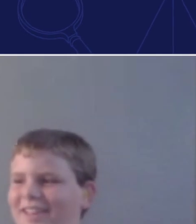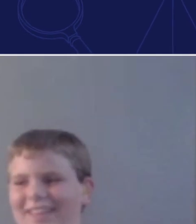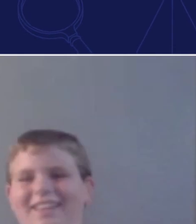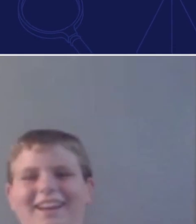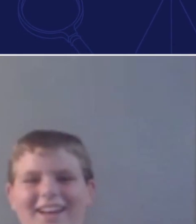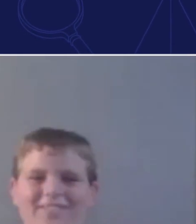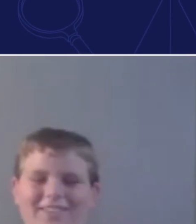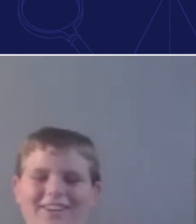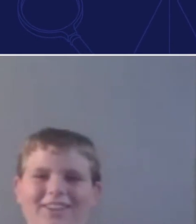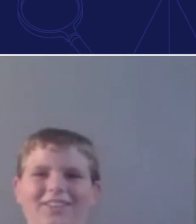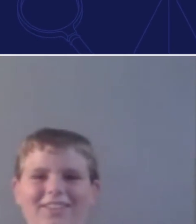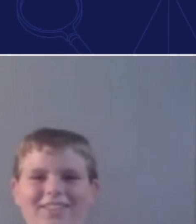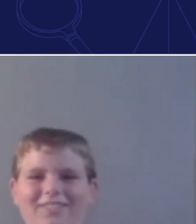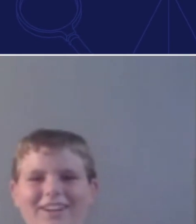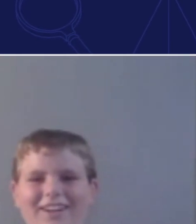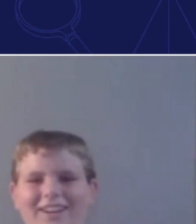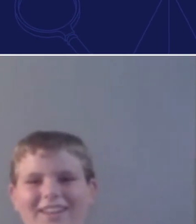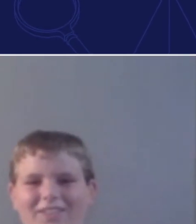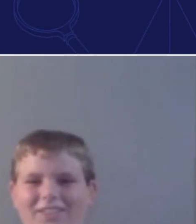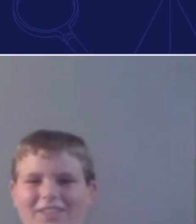[HENRY:] Yeah, if you're going somewhere where there's, like,